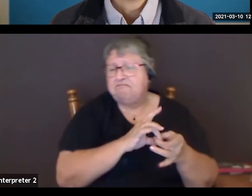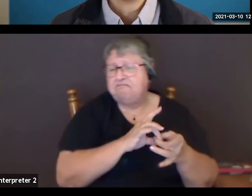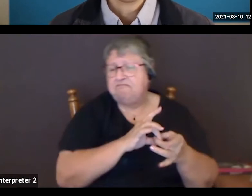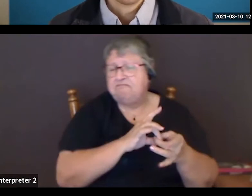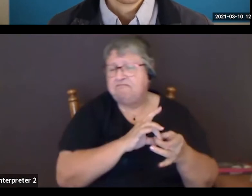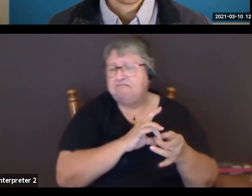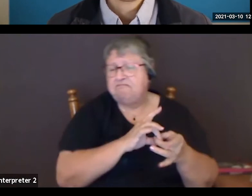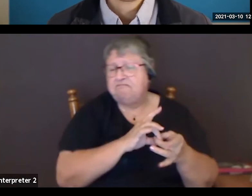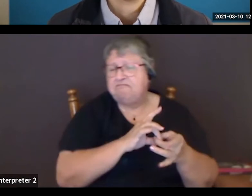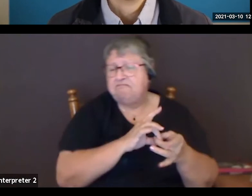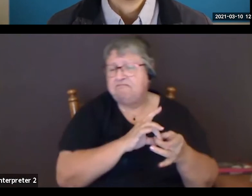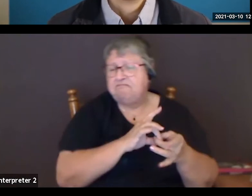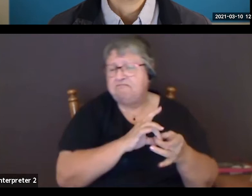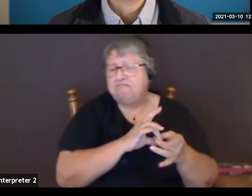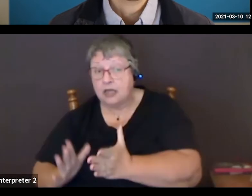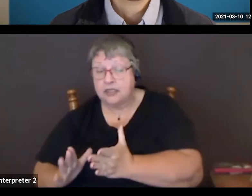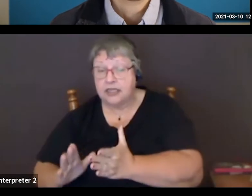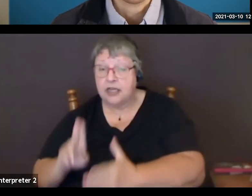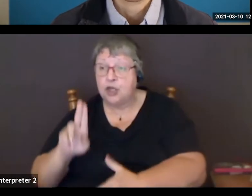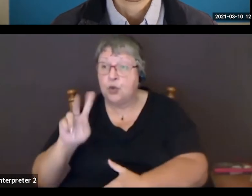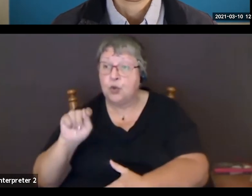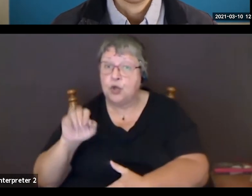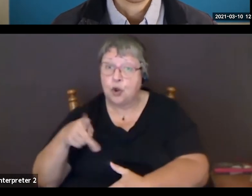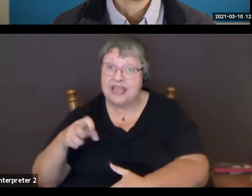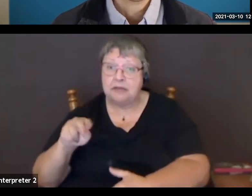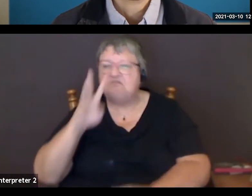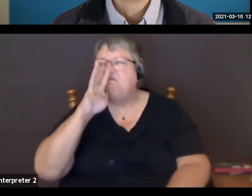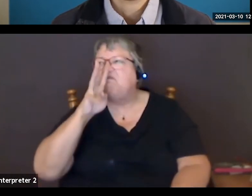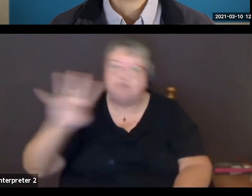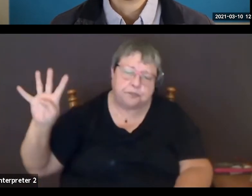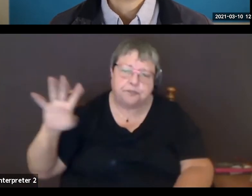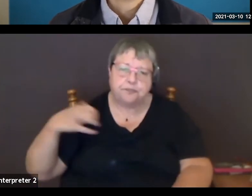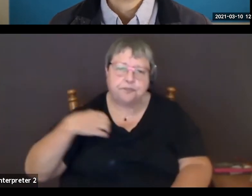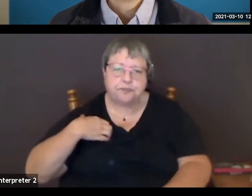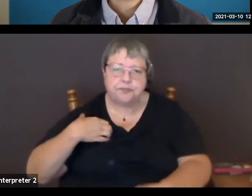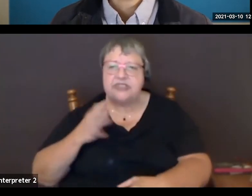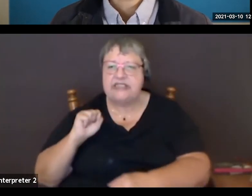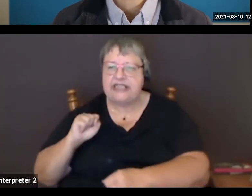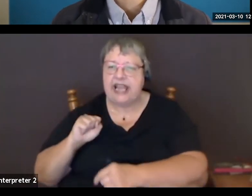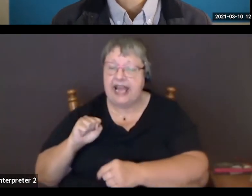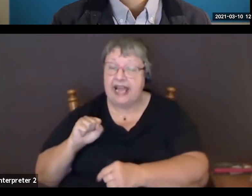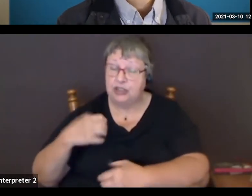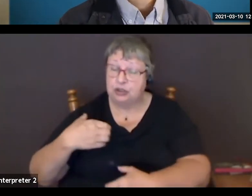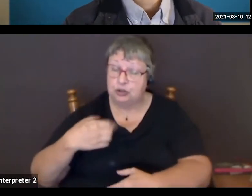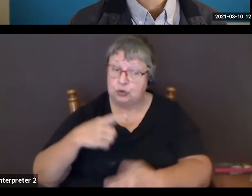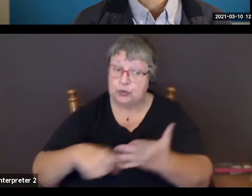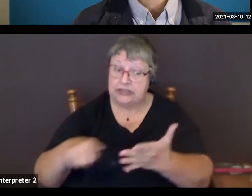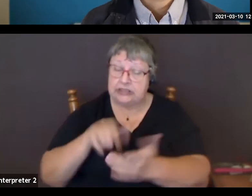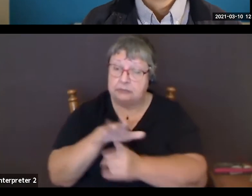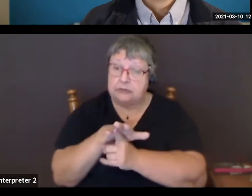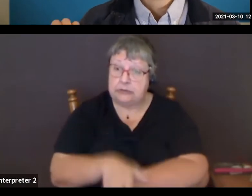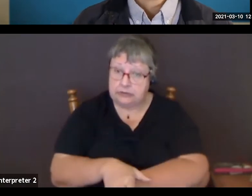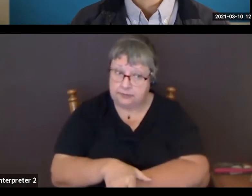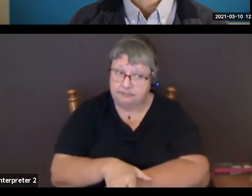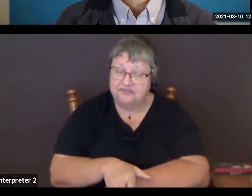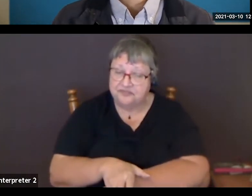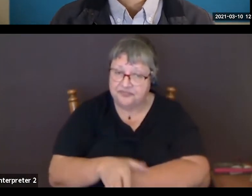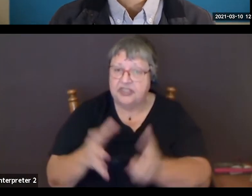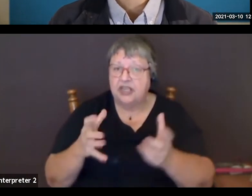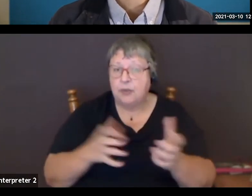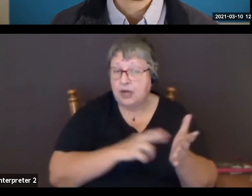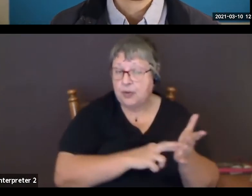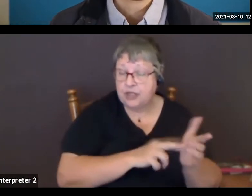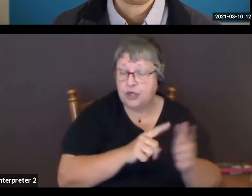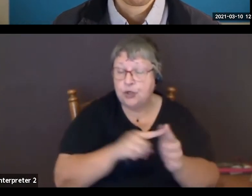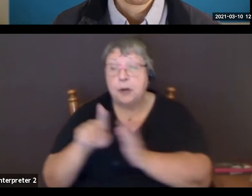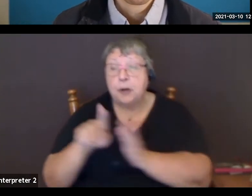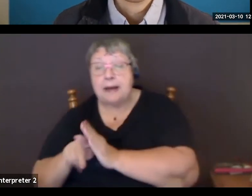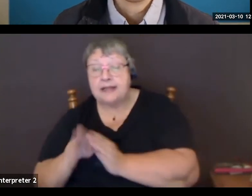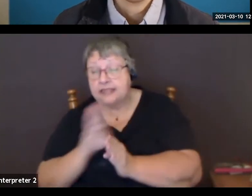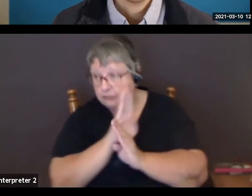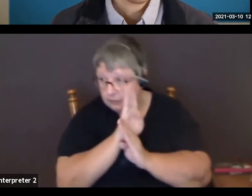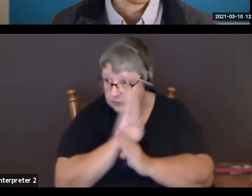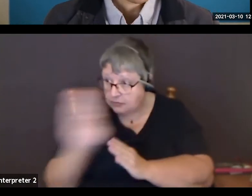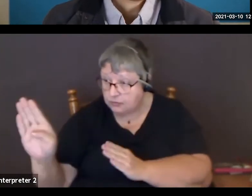The utopian engineer ignores complaints and actually suppresses criticism for them the path from research to policy is direct because they're making the decisions.